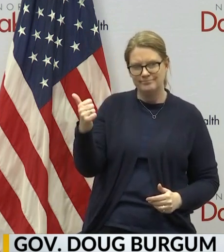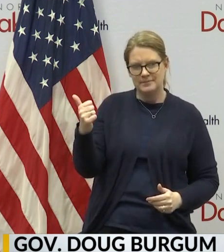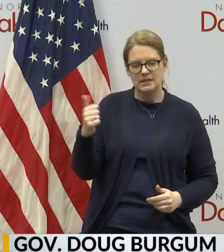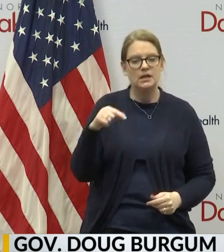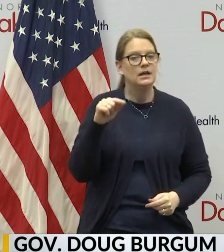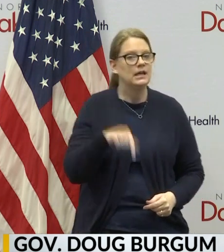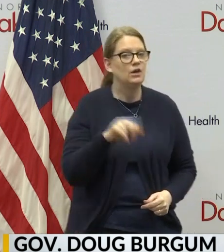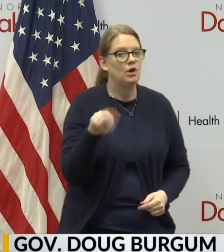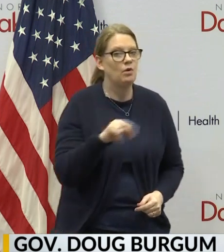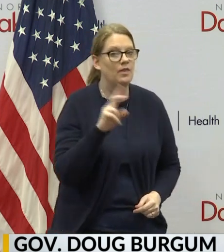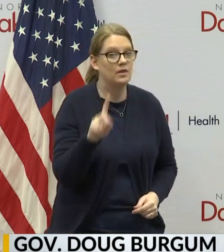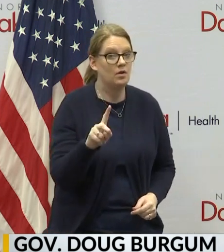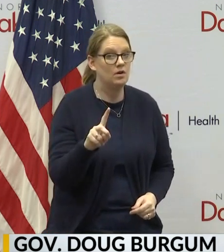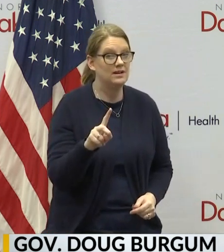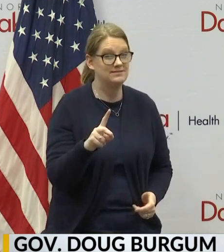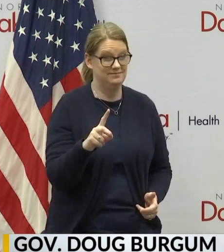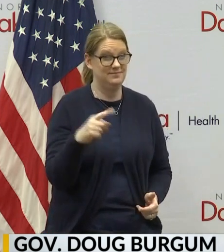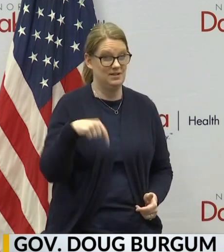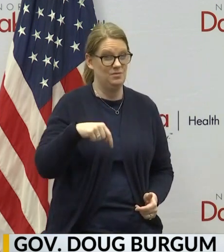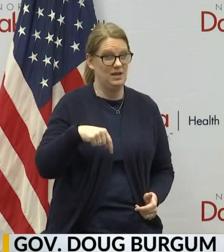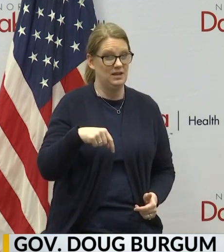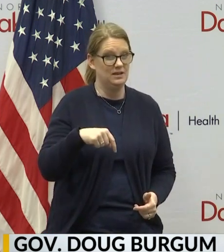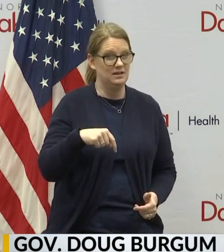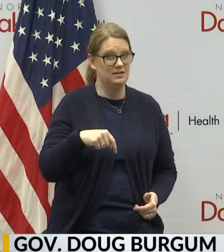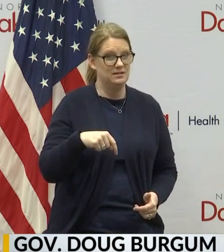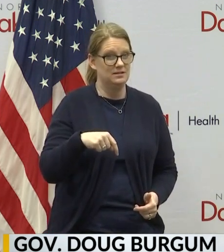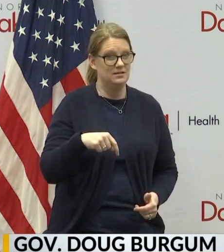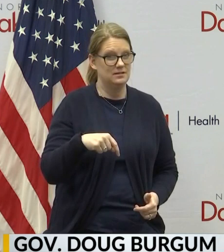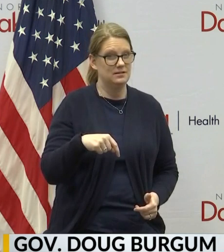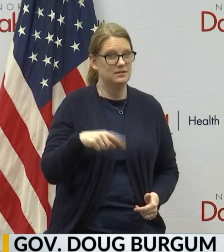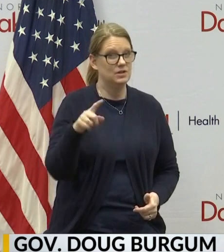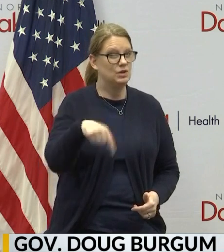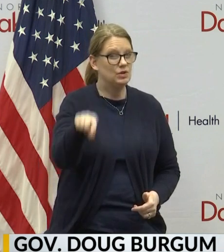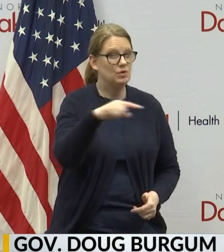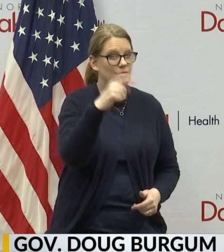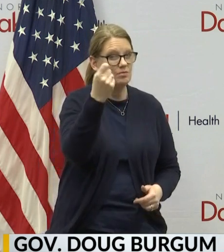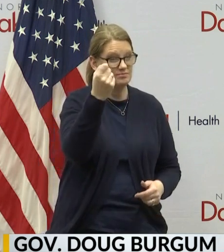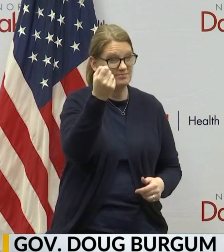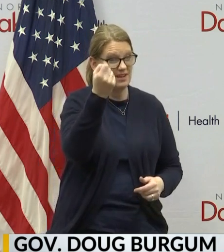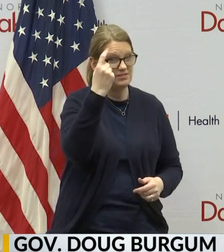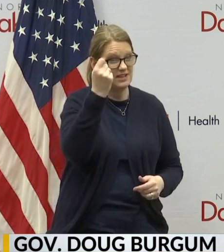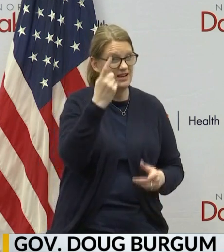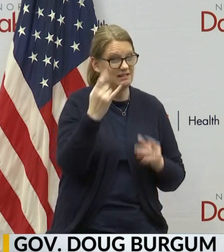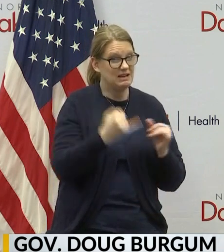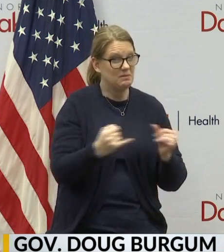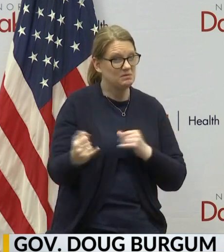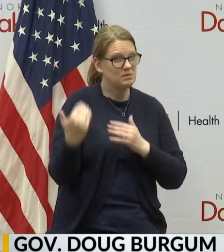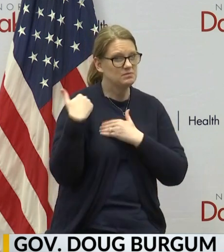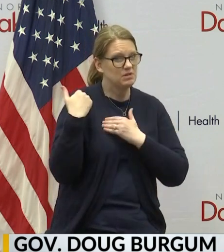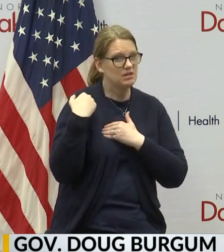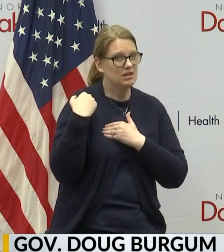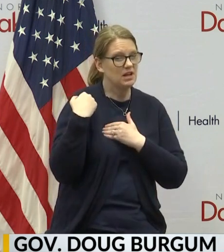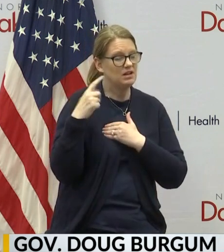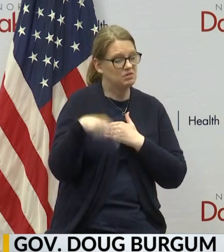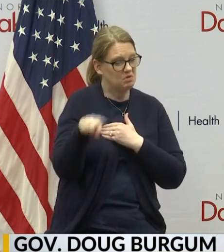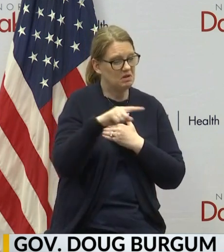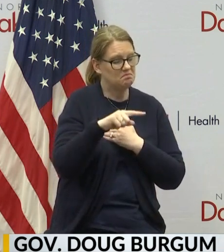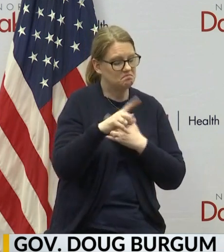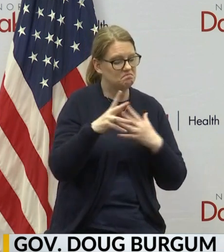STRATEGY. EACH GOVERNOR GETS TO CHOOSE THEIR STRATEGY. IN NORTH DAKOTA, WE'RE BANKING ON THAT NORTH DAKOTANS